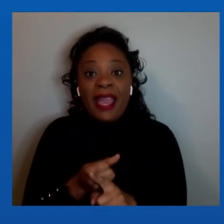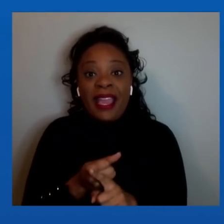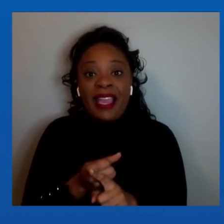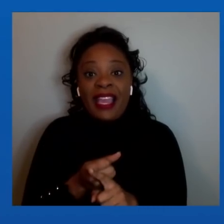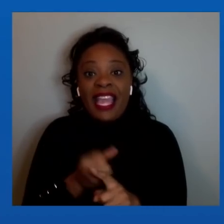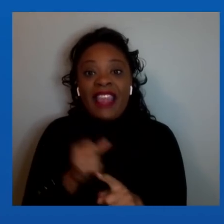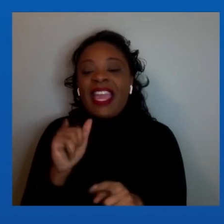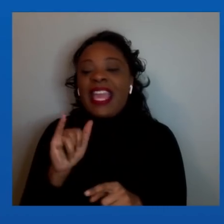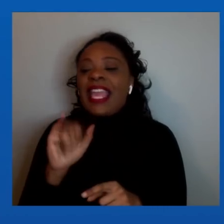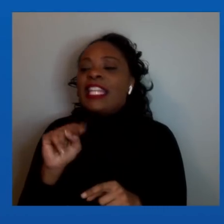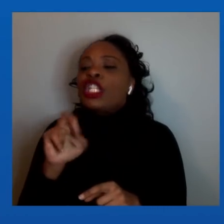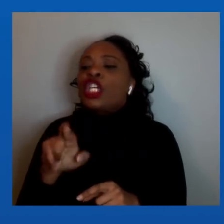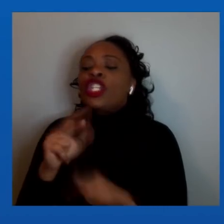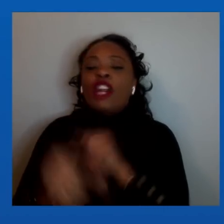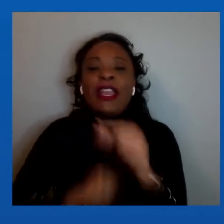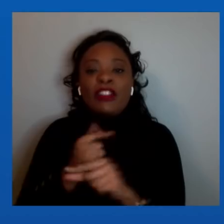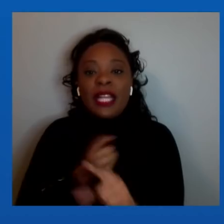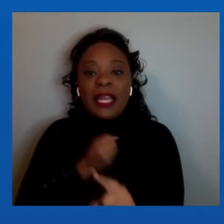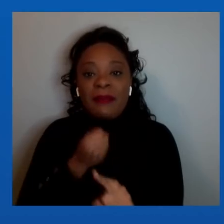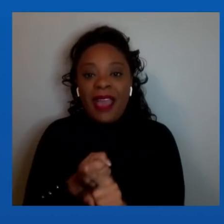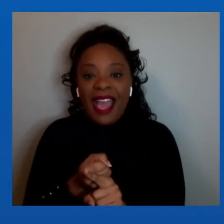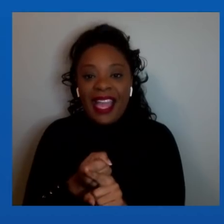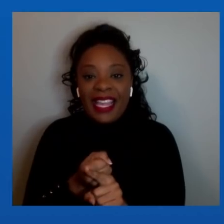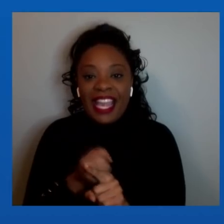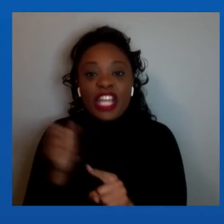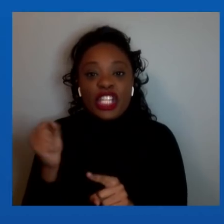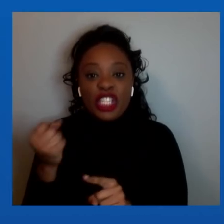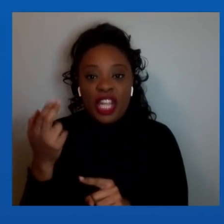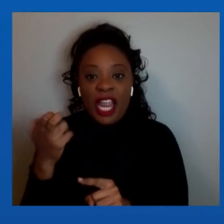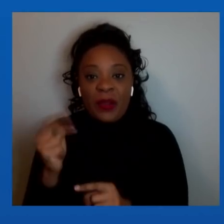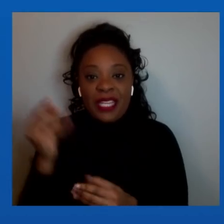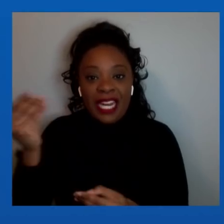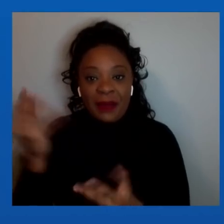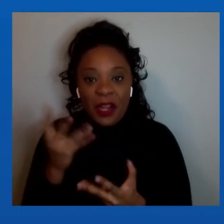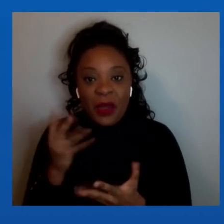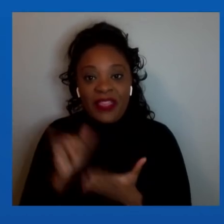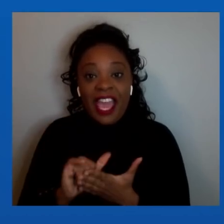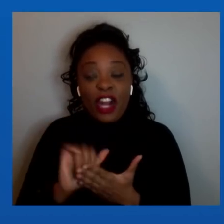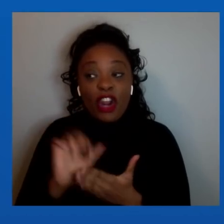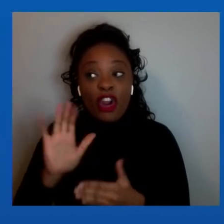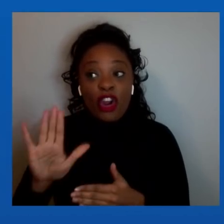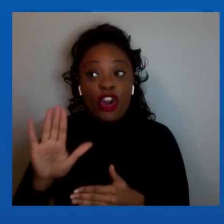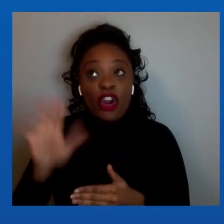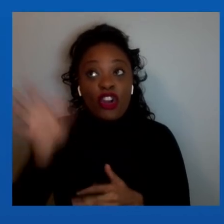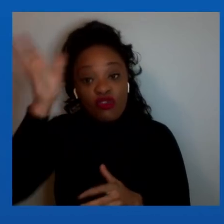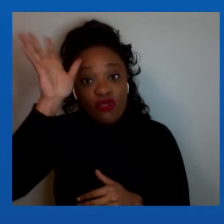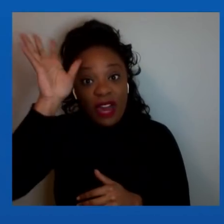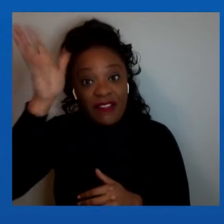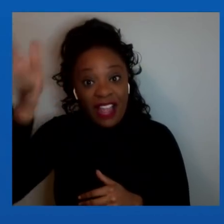And Sharron was sharing with me that her grandfather actually worked with President Kennedy.